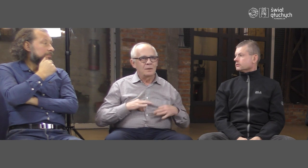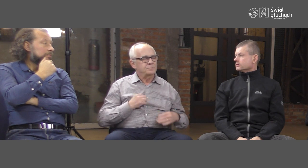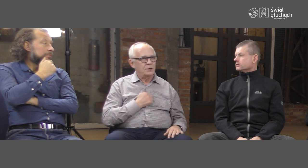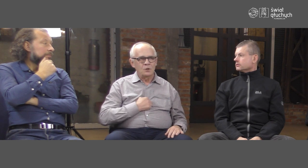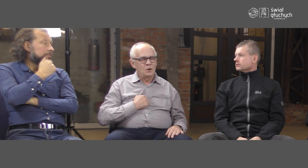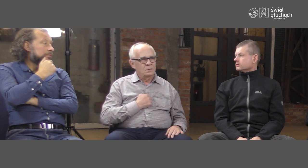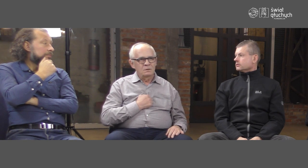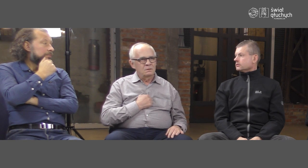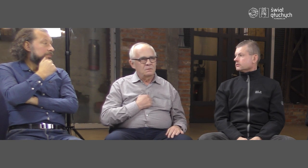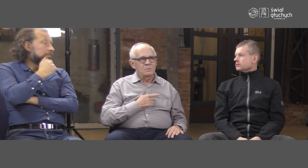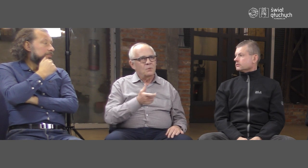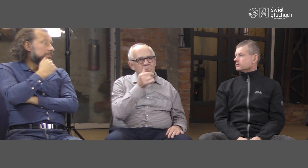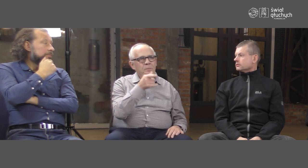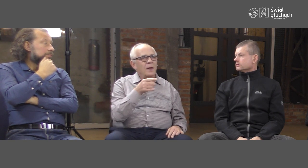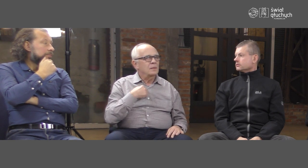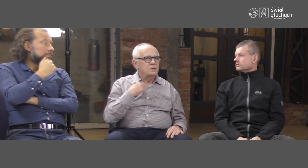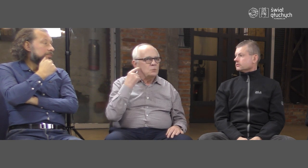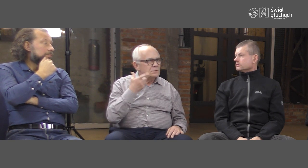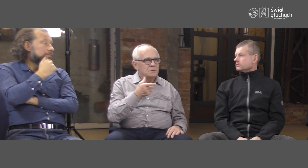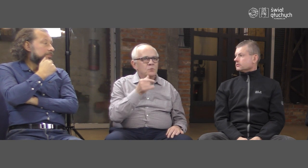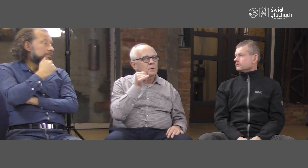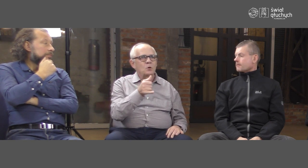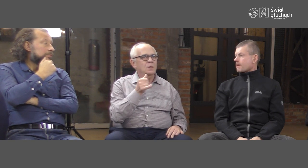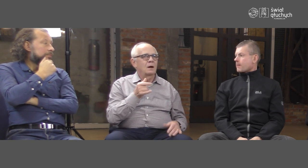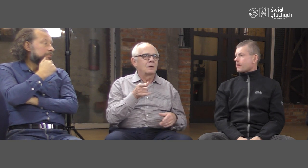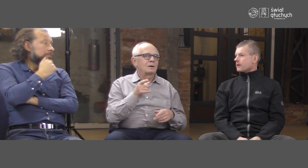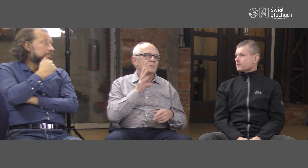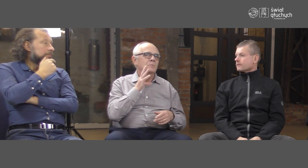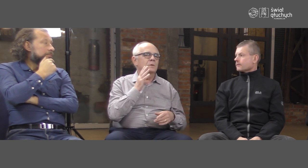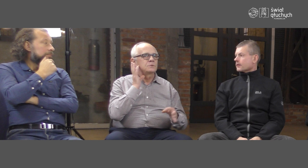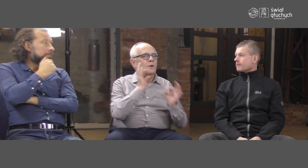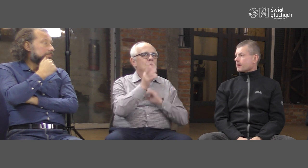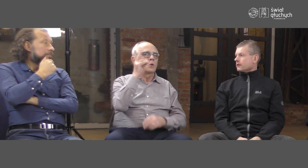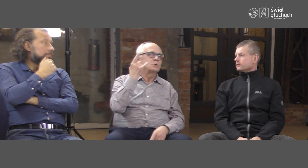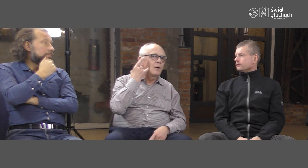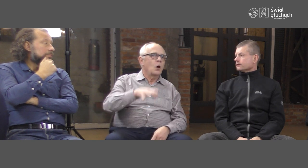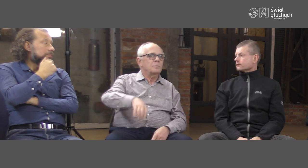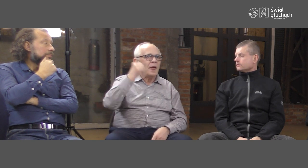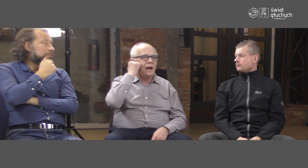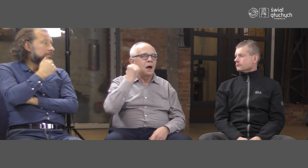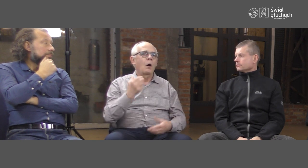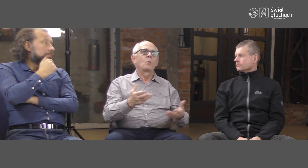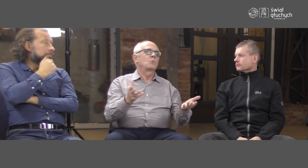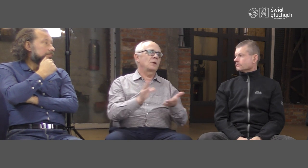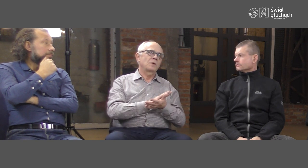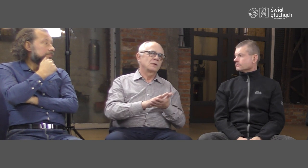"We are very sorry. I'm sorry, we can't, because you can't hear, because for example can't answer the phone